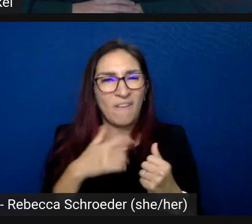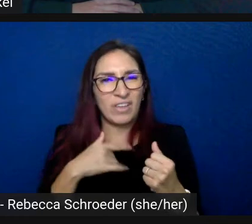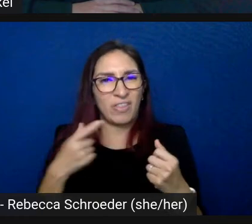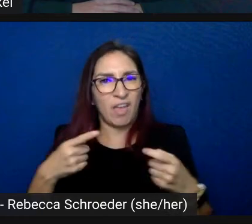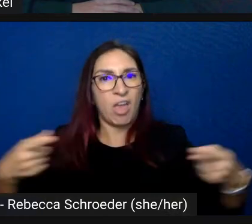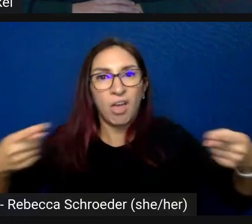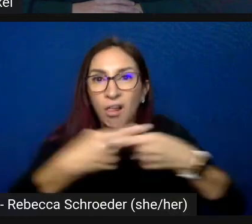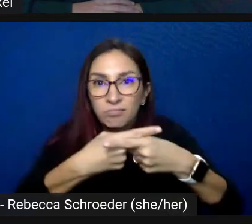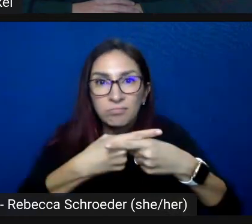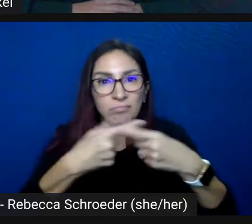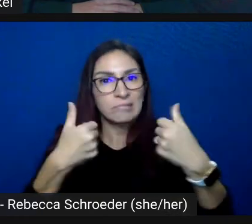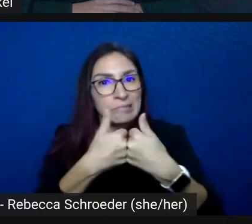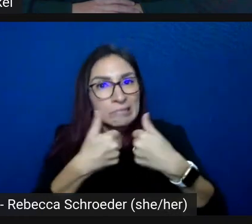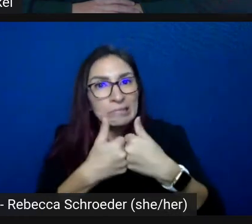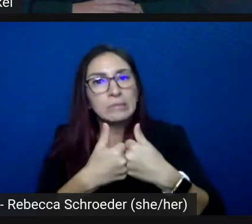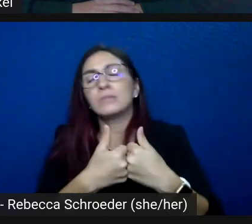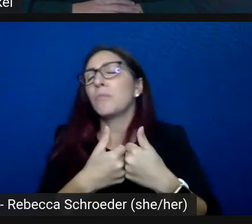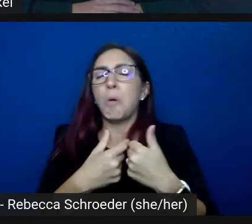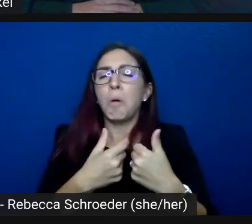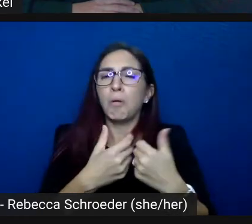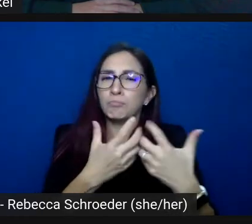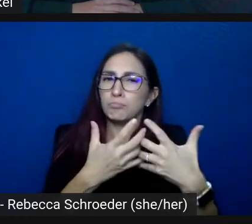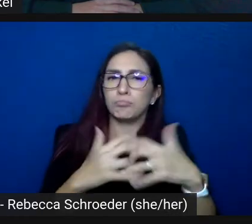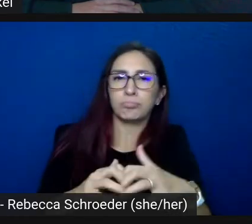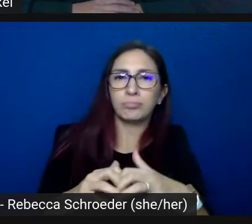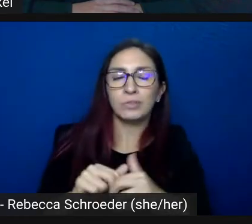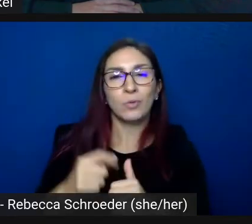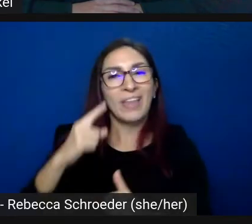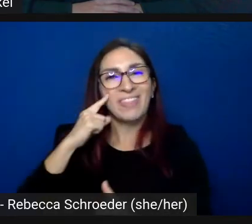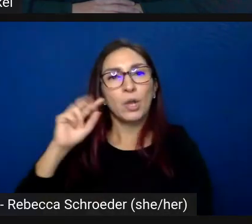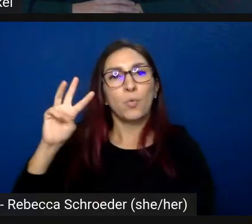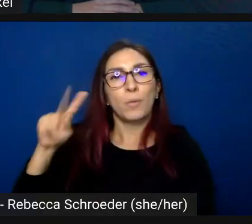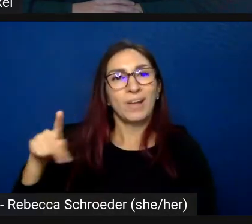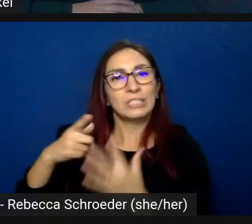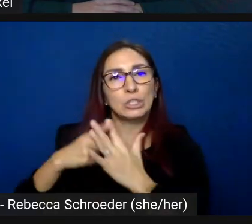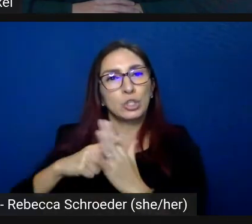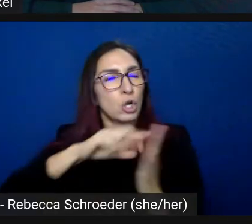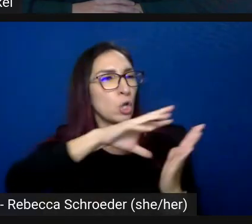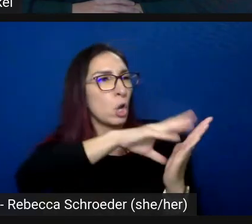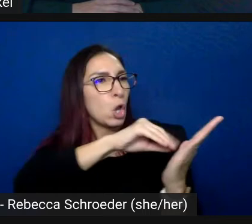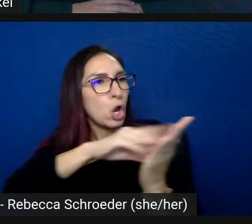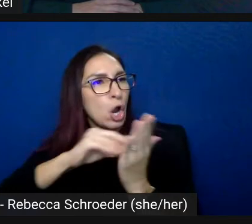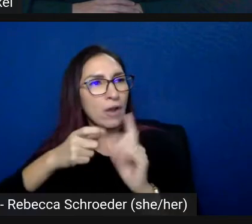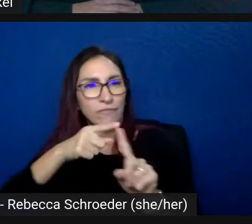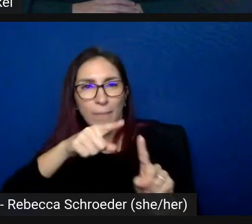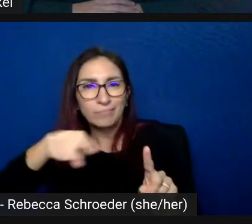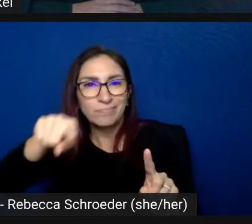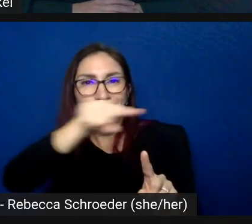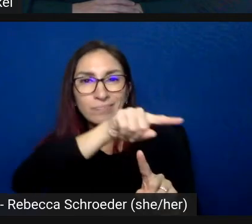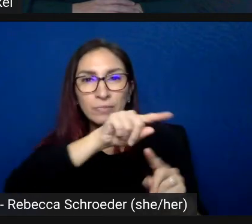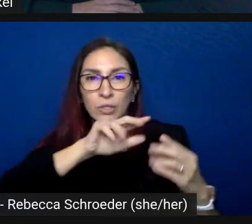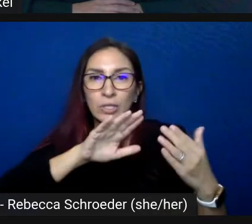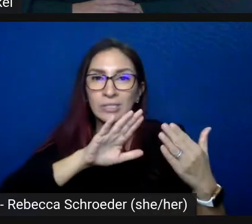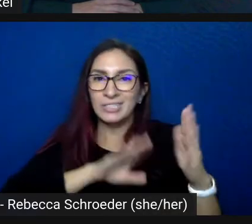that we're going to see-- I think that WordPress is starting to learn from the rest of the development community, and they're starting to learn components